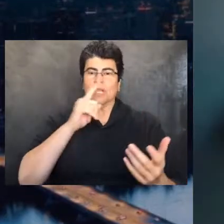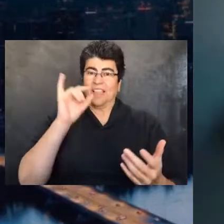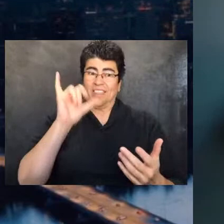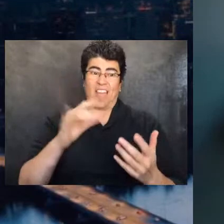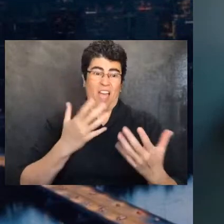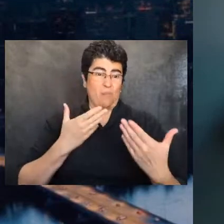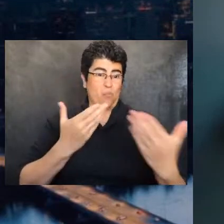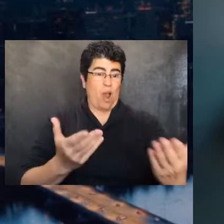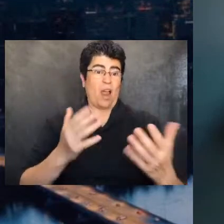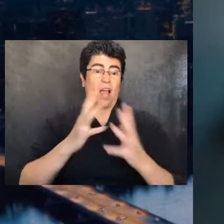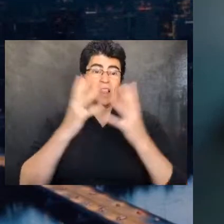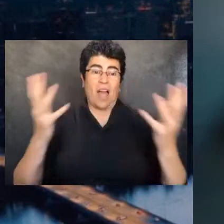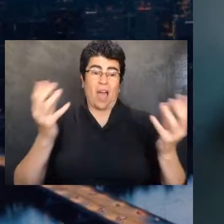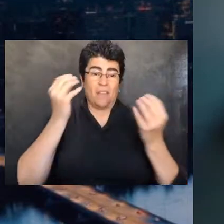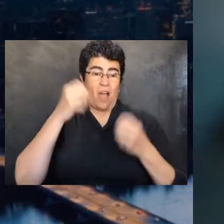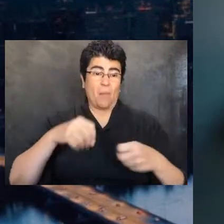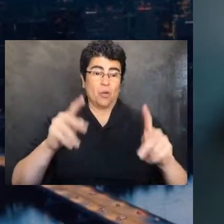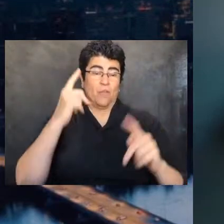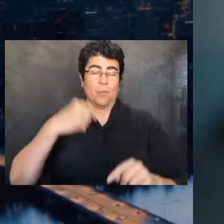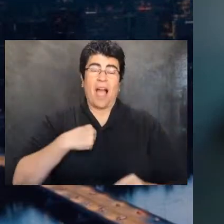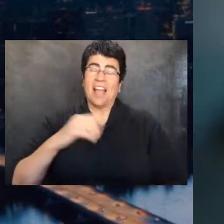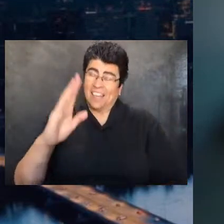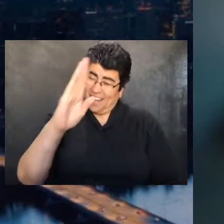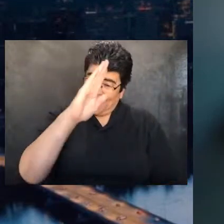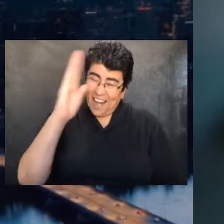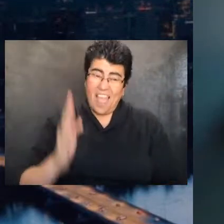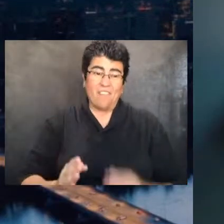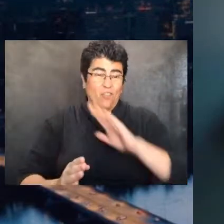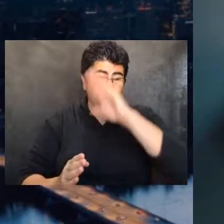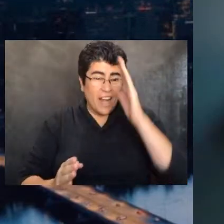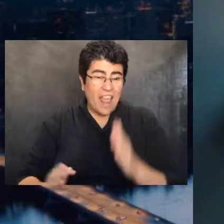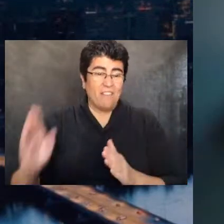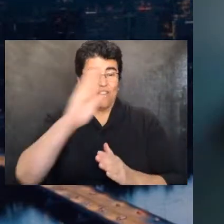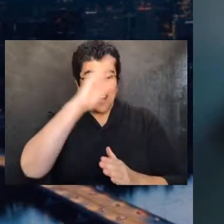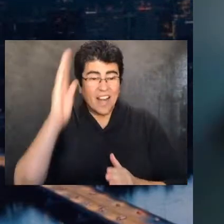I never, ever ever thought I would be able to sit here